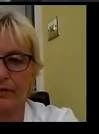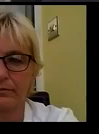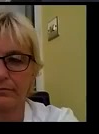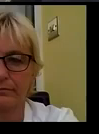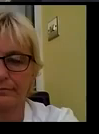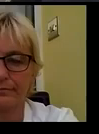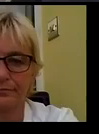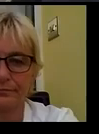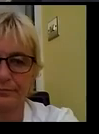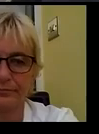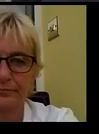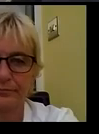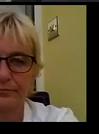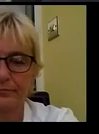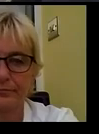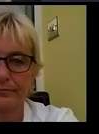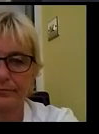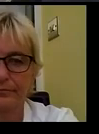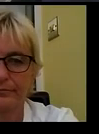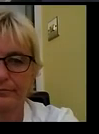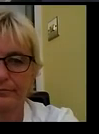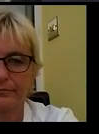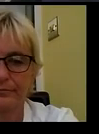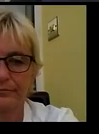on here tonight but can I urge anyone who's watching to sign the petition